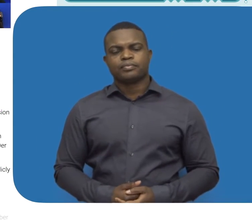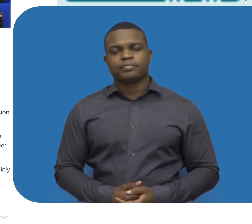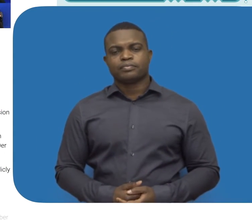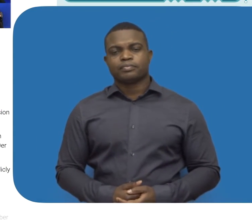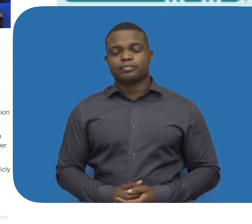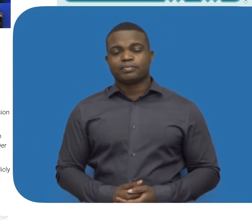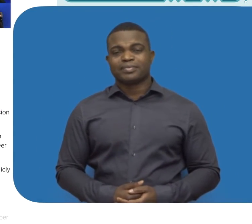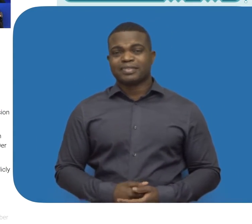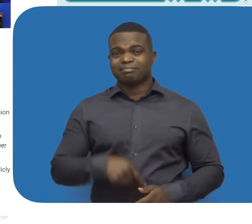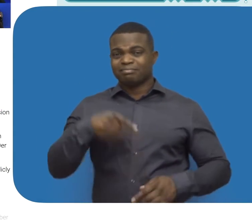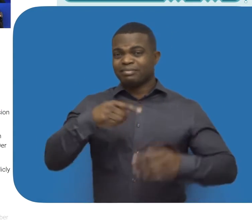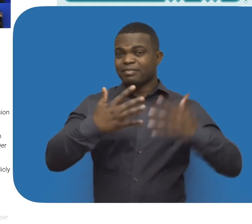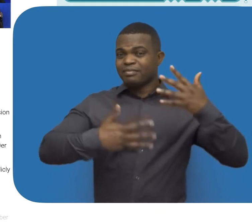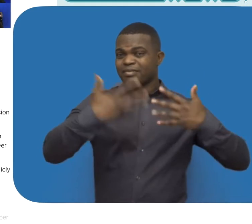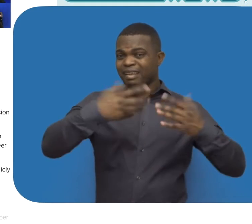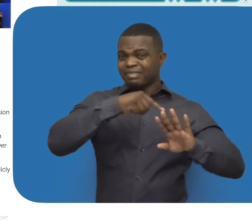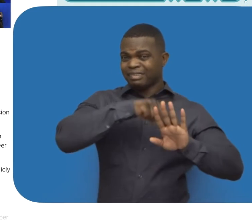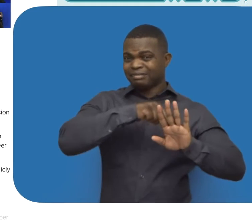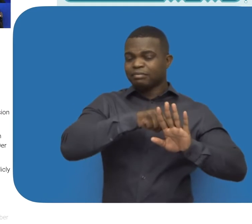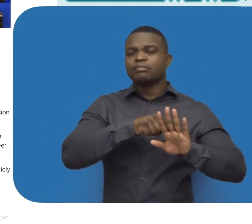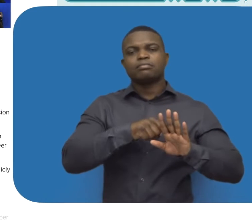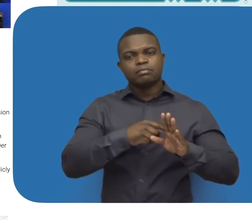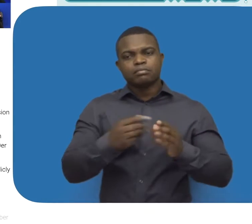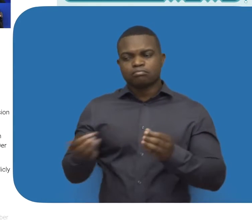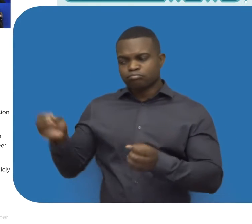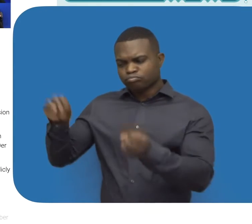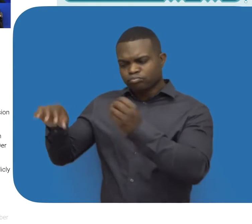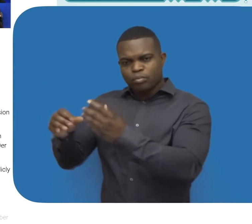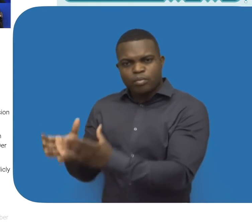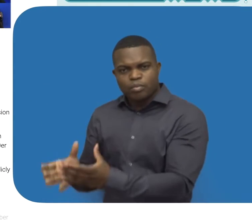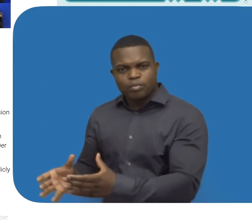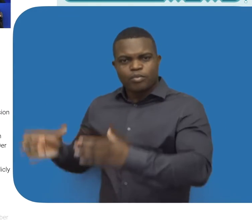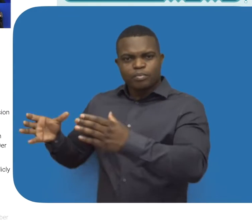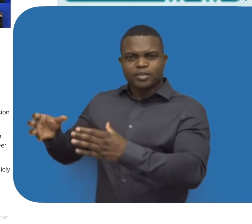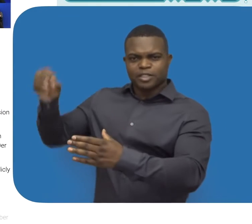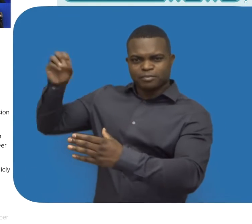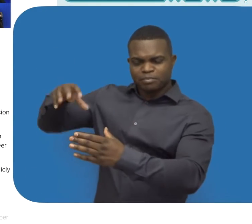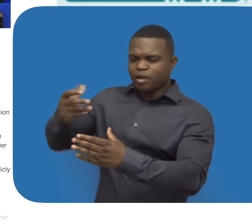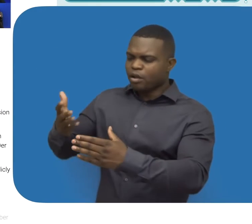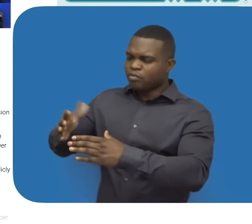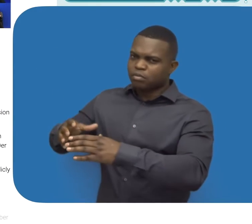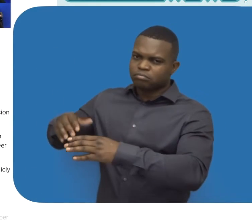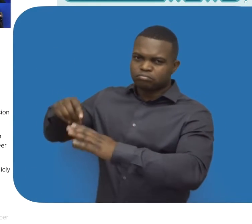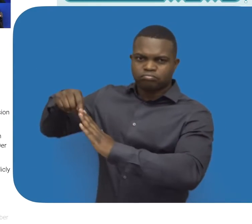Apart from this metadata, the corpus has a wealth of documentation. In addition to peer-reviewed articles,